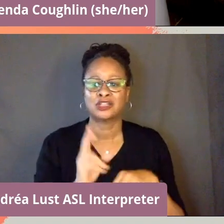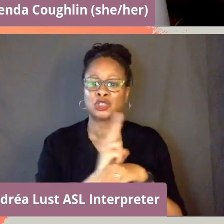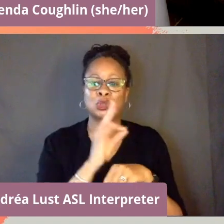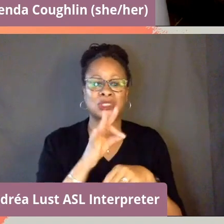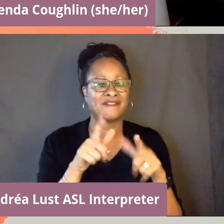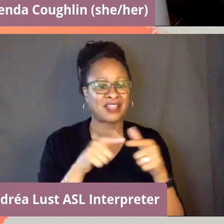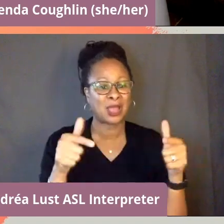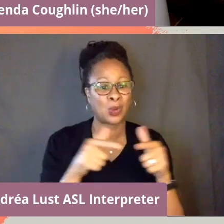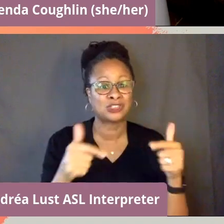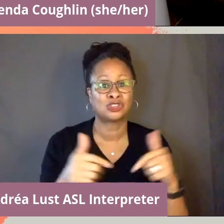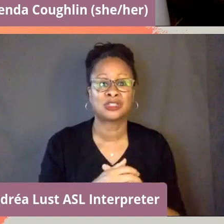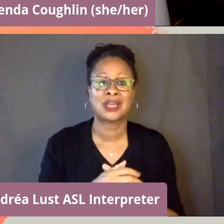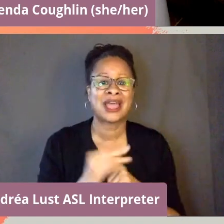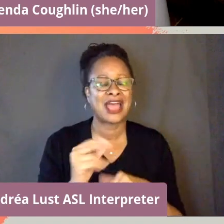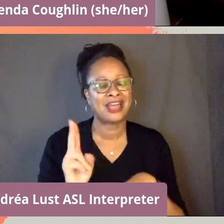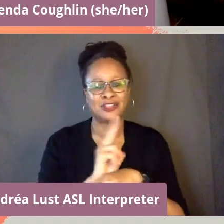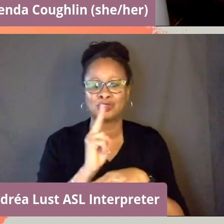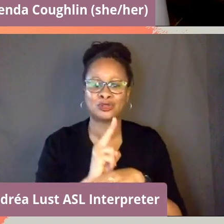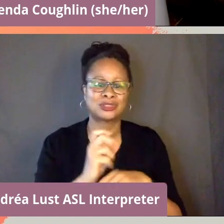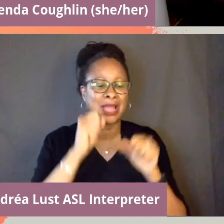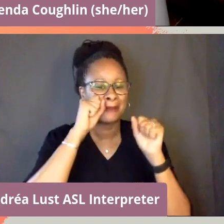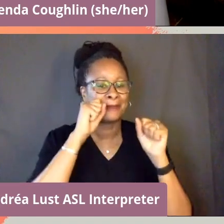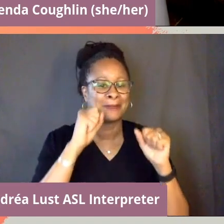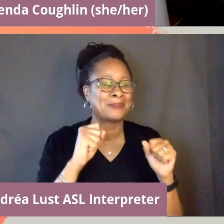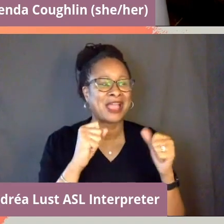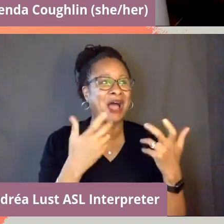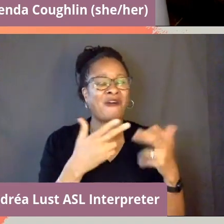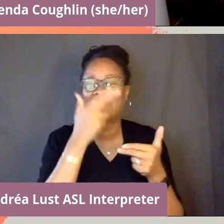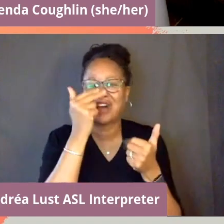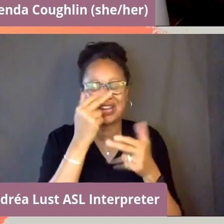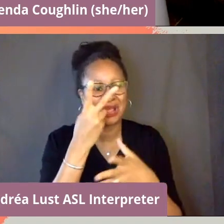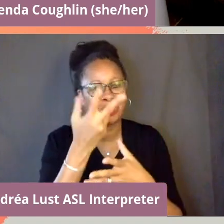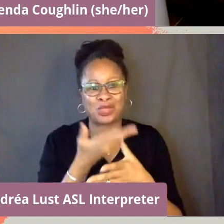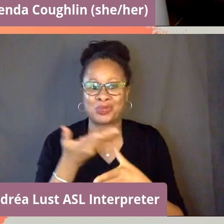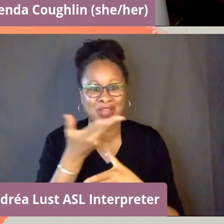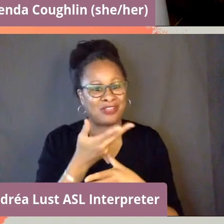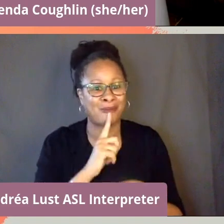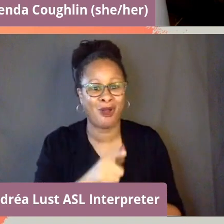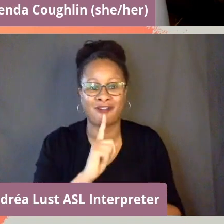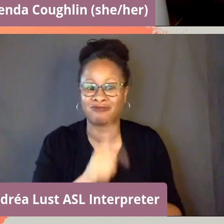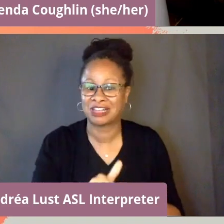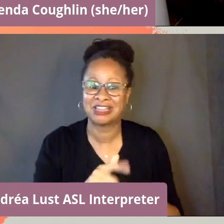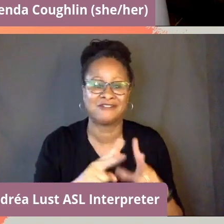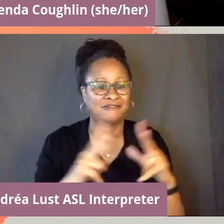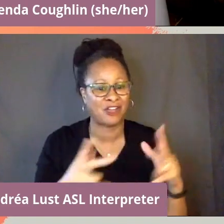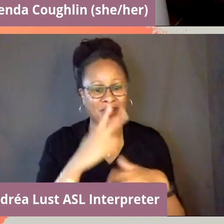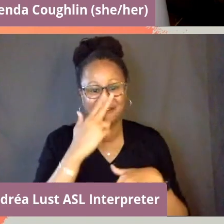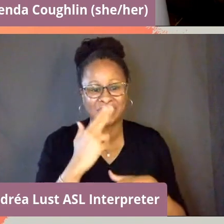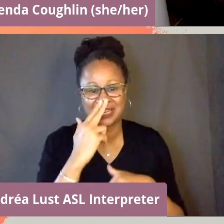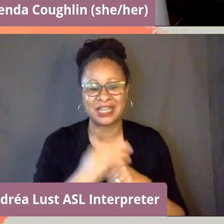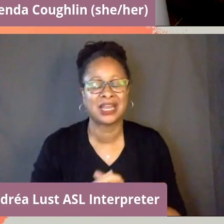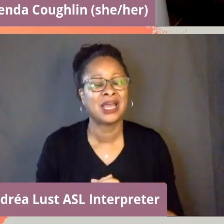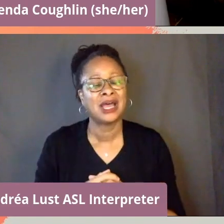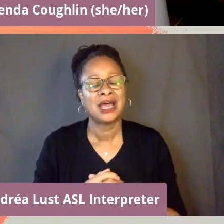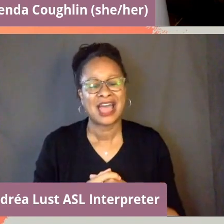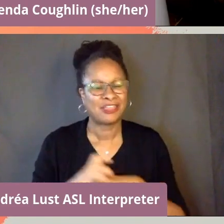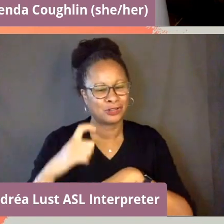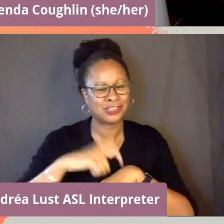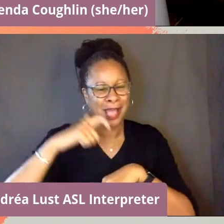and also their incredible comedic timing, which all three of them had and also a desire